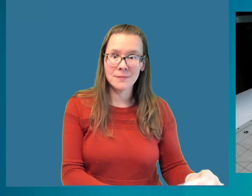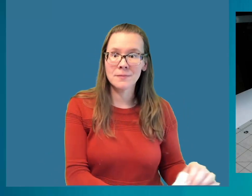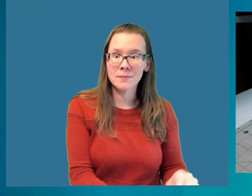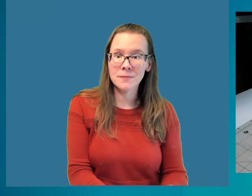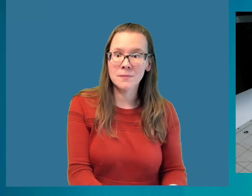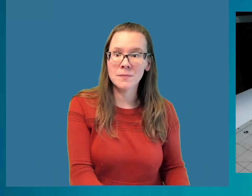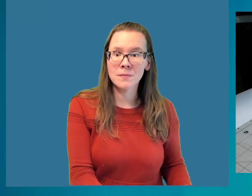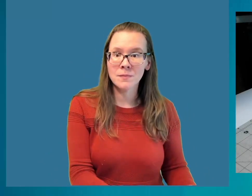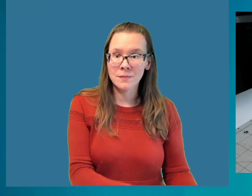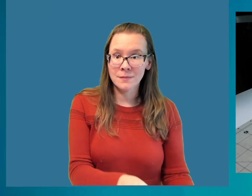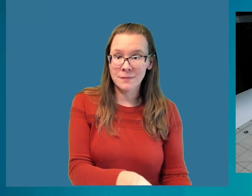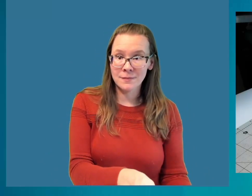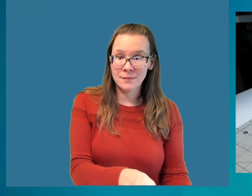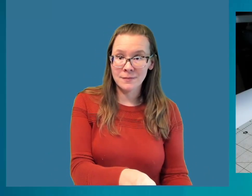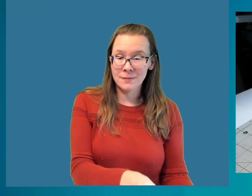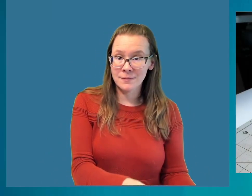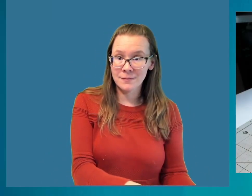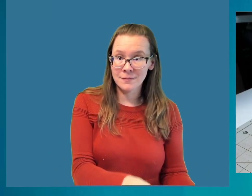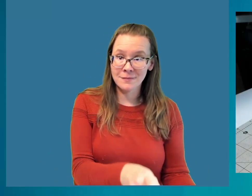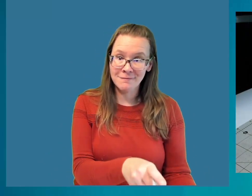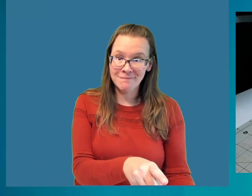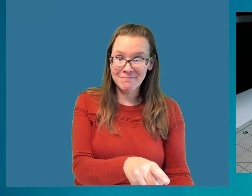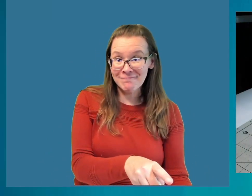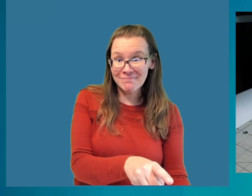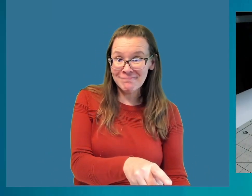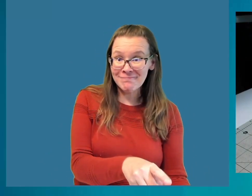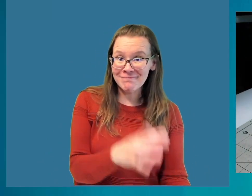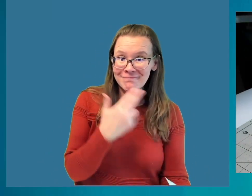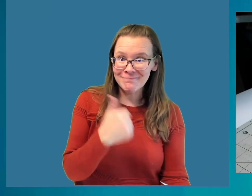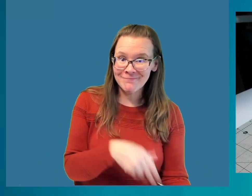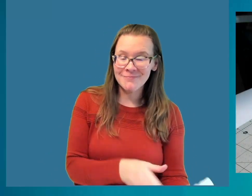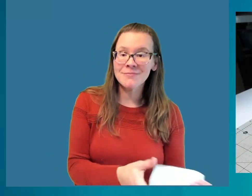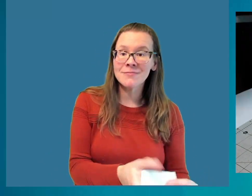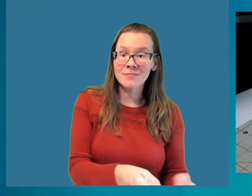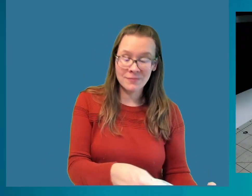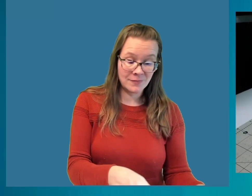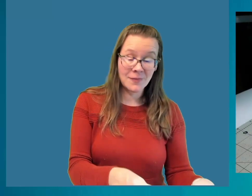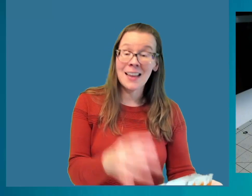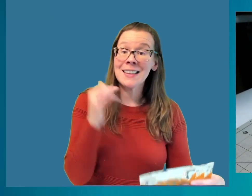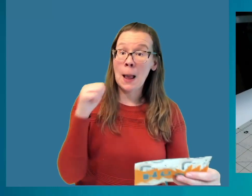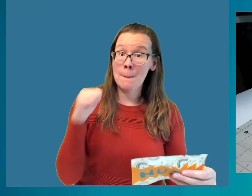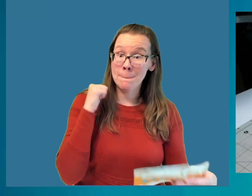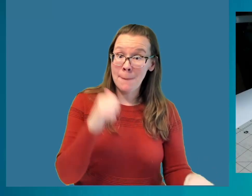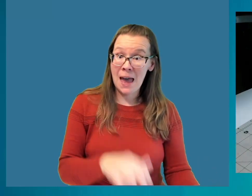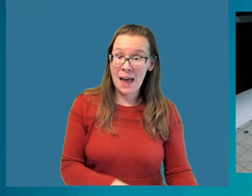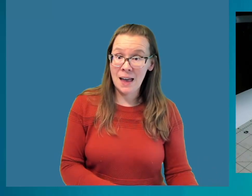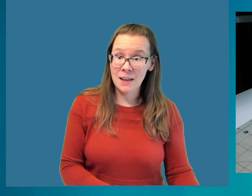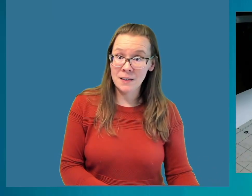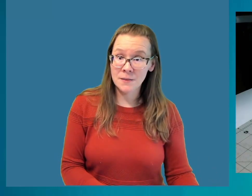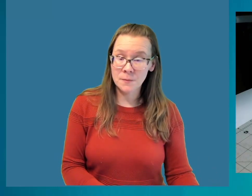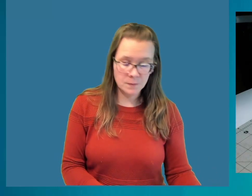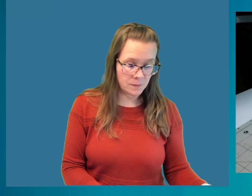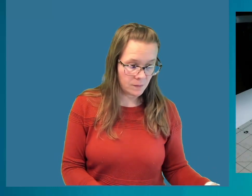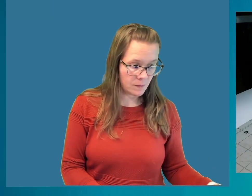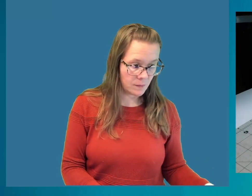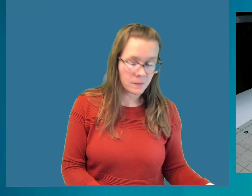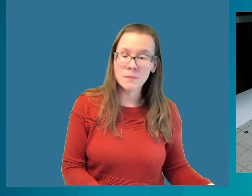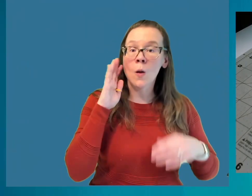So there we have it a little 5 by 7 inch fabric creation that's been fused together but not